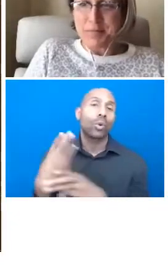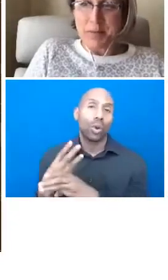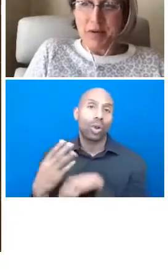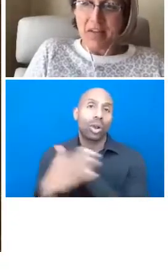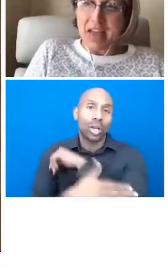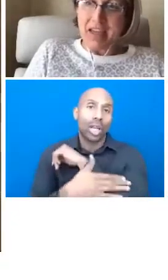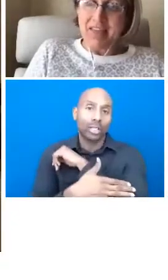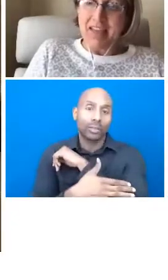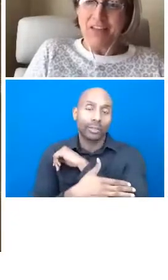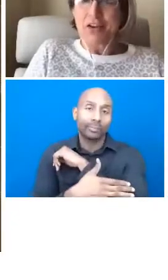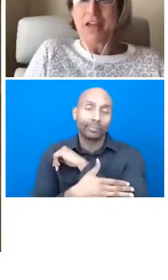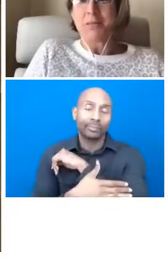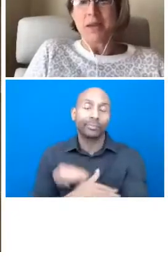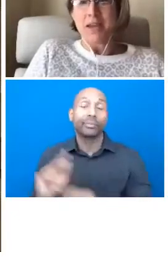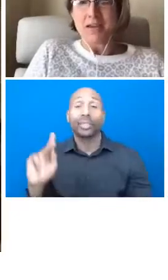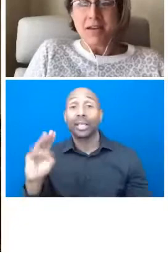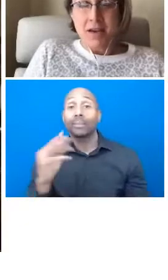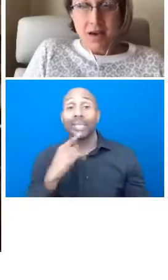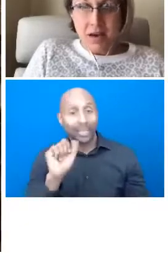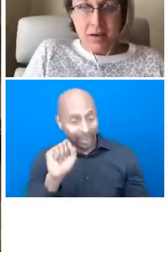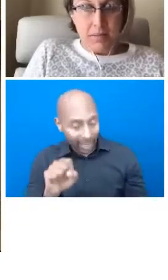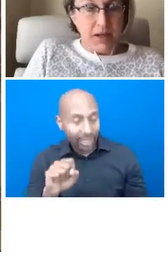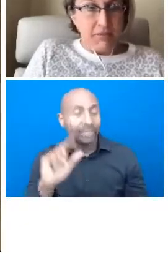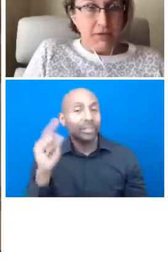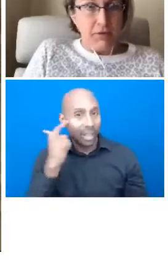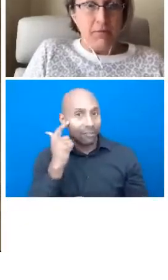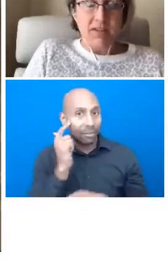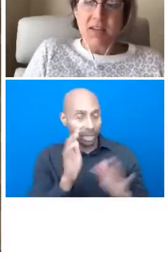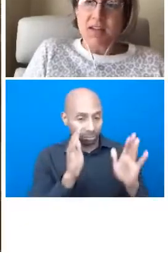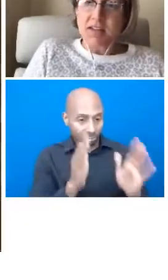And people that look like me benefit from this.